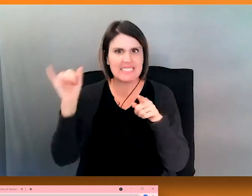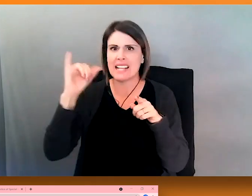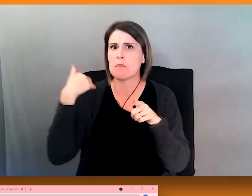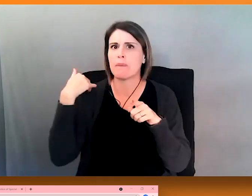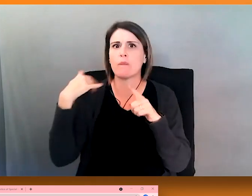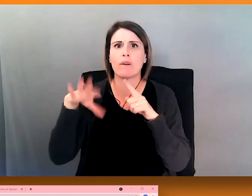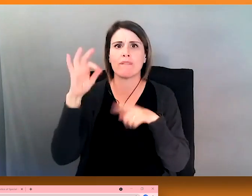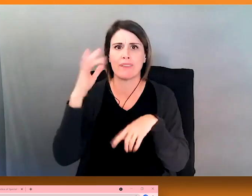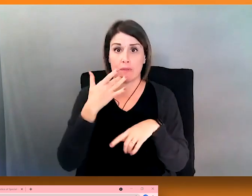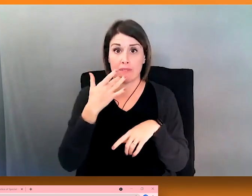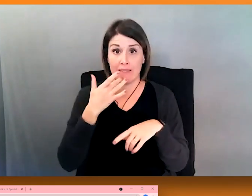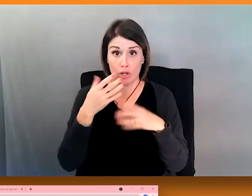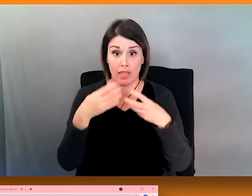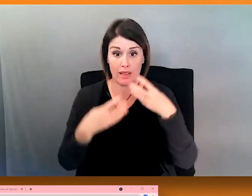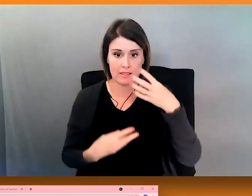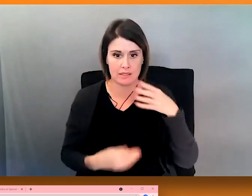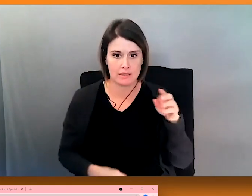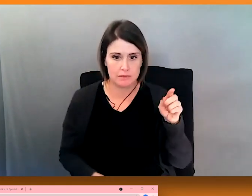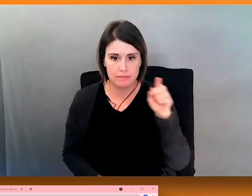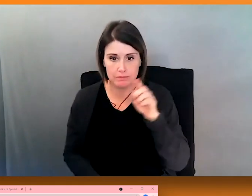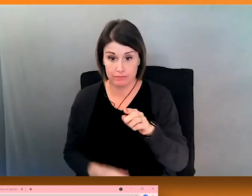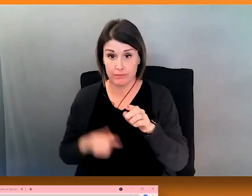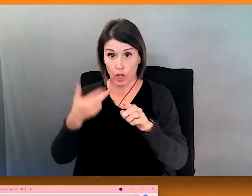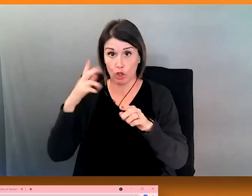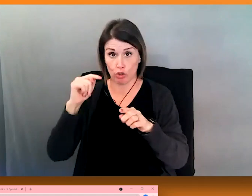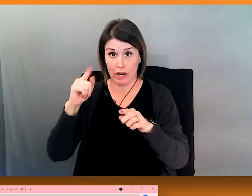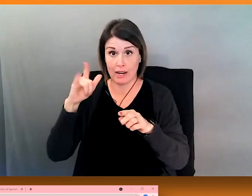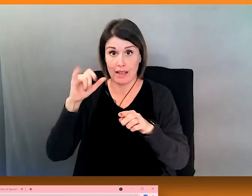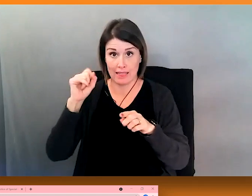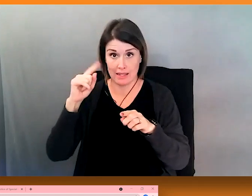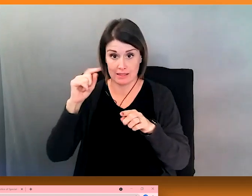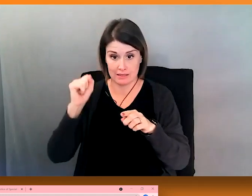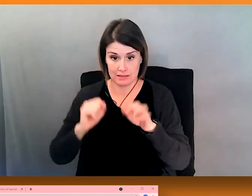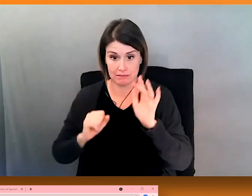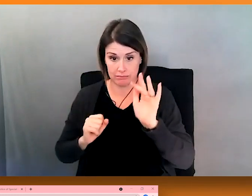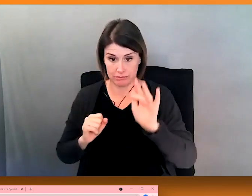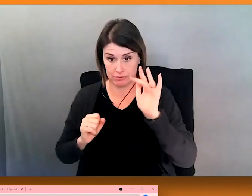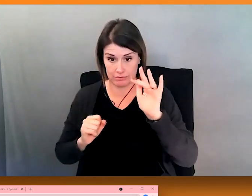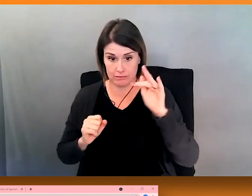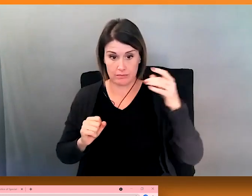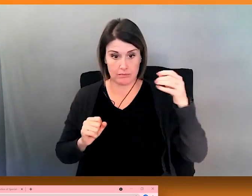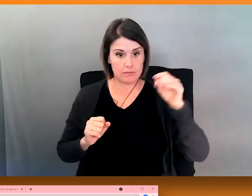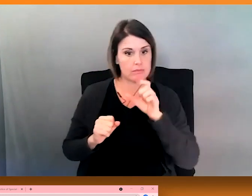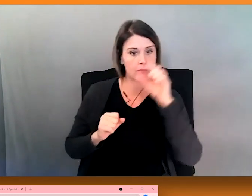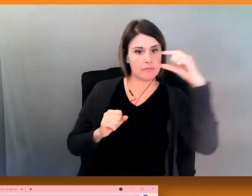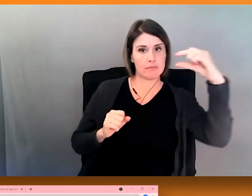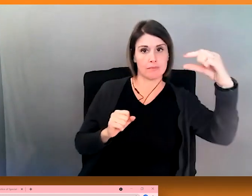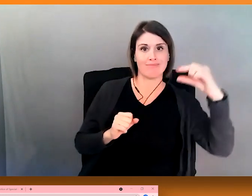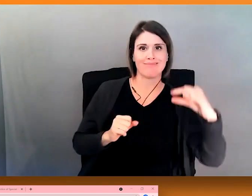If you scroll up and click on the Grant Lists tab,